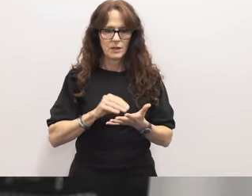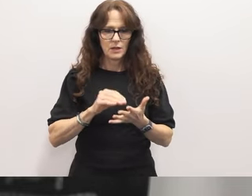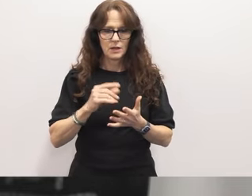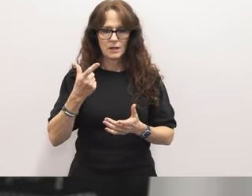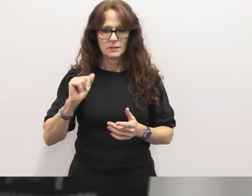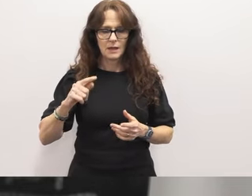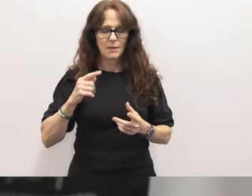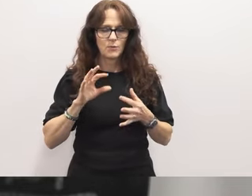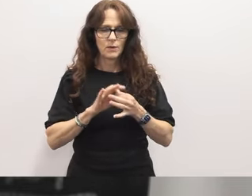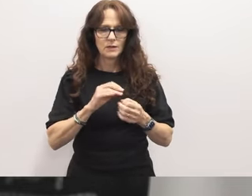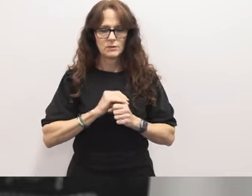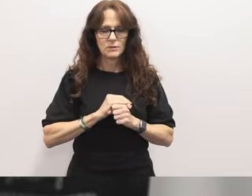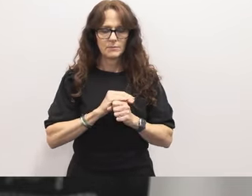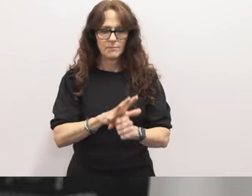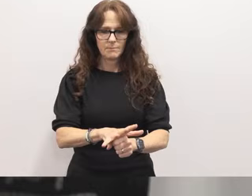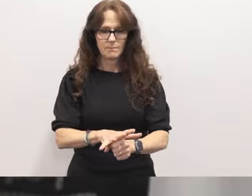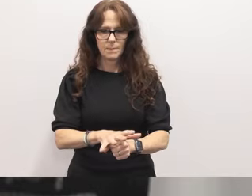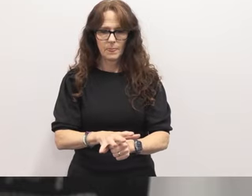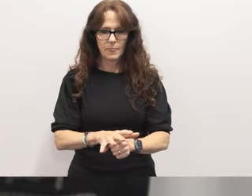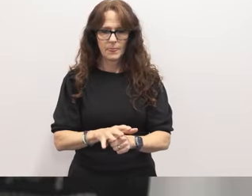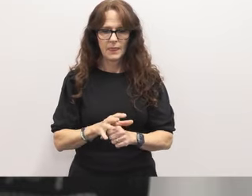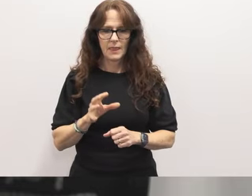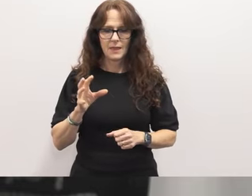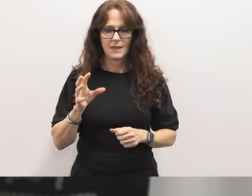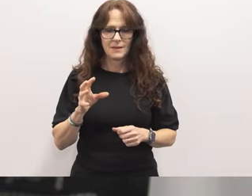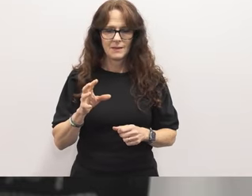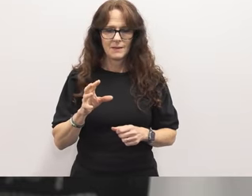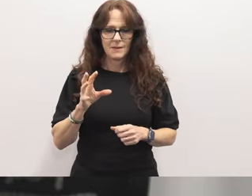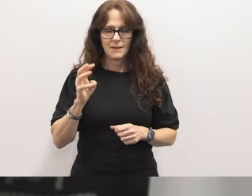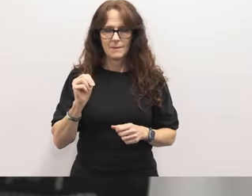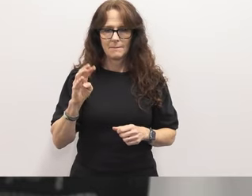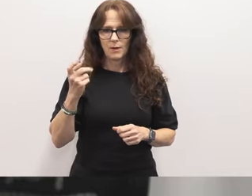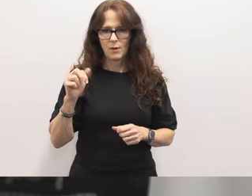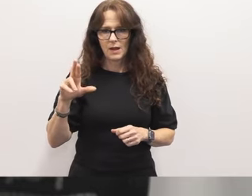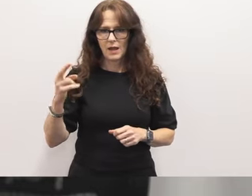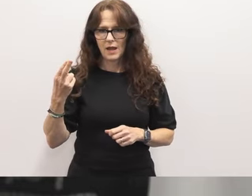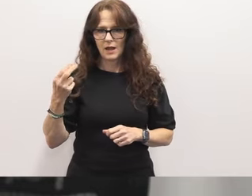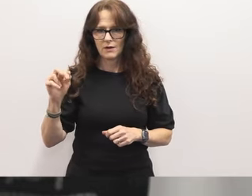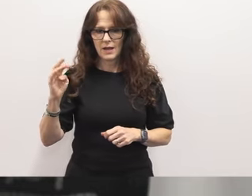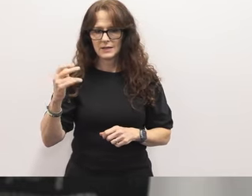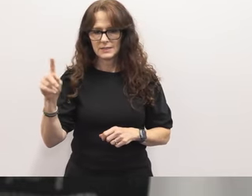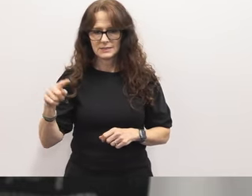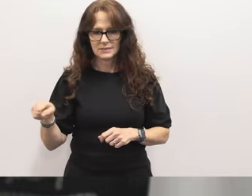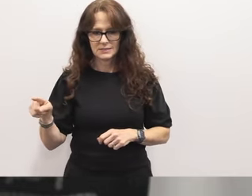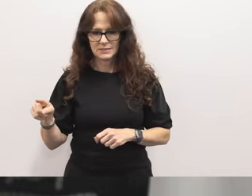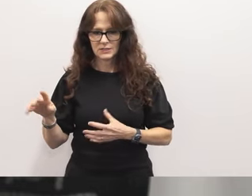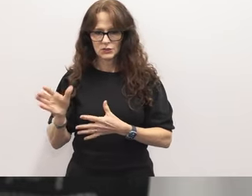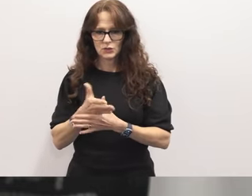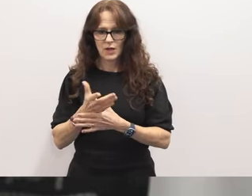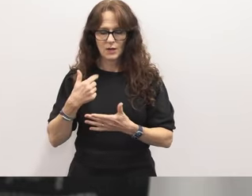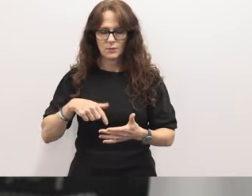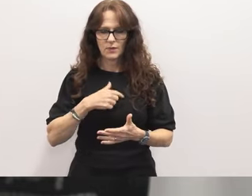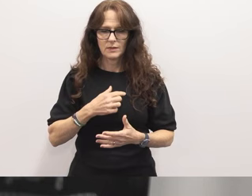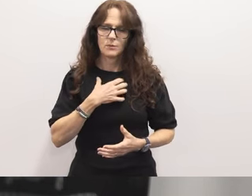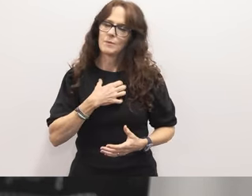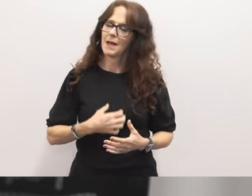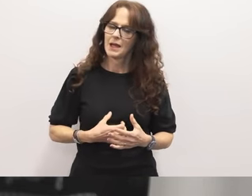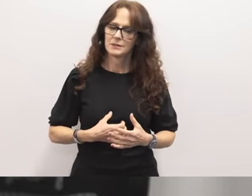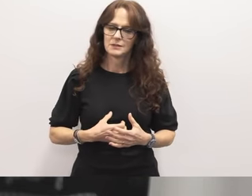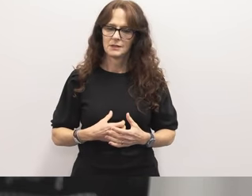And so Ms. Maria Hernandez is here and she's going to share with us with passion and authenticity.